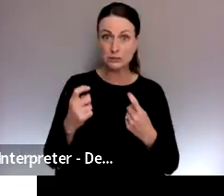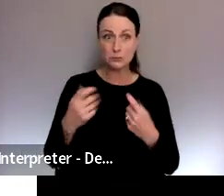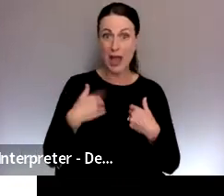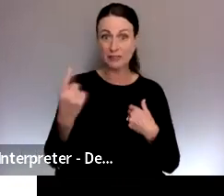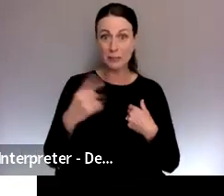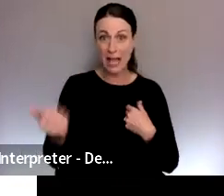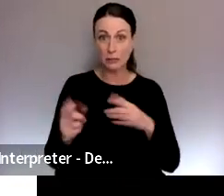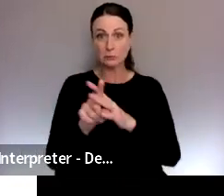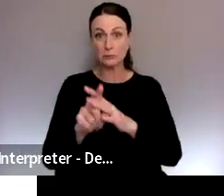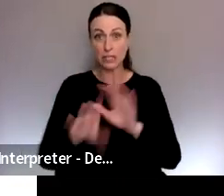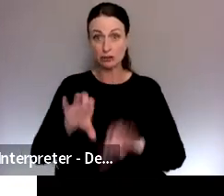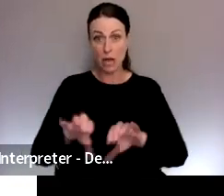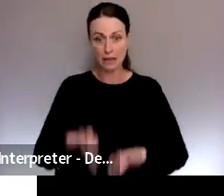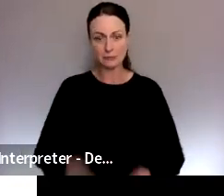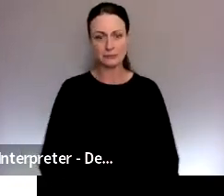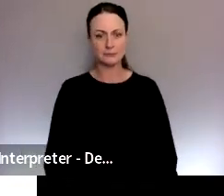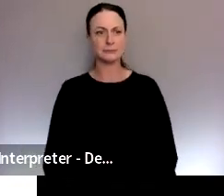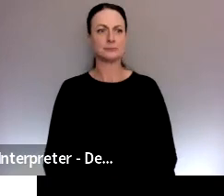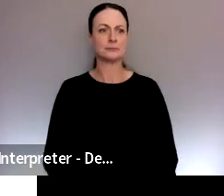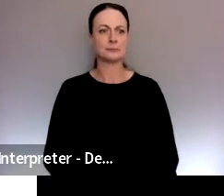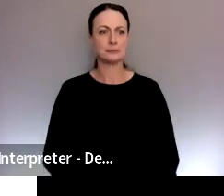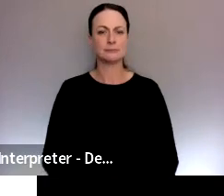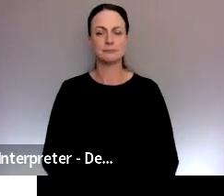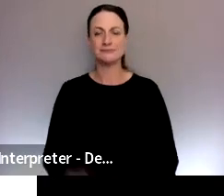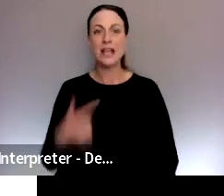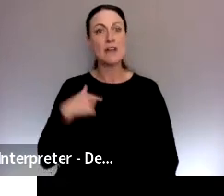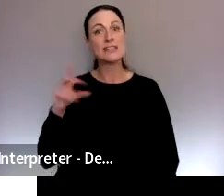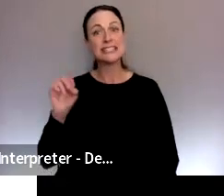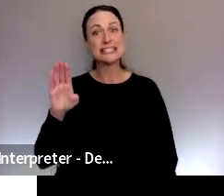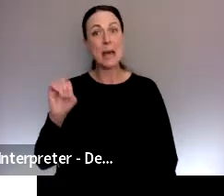Do we get something else coming up in chat? Debbie: Lynn, this is Debbie,